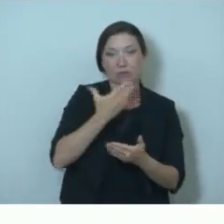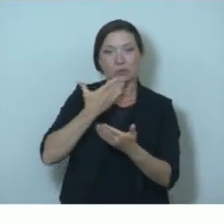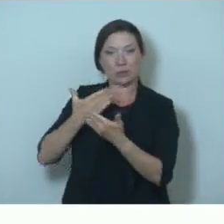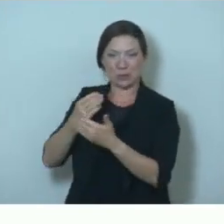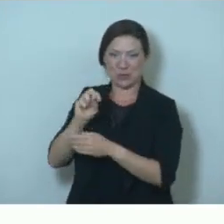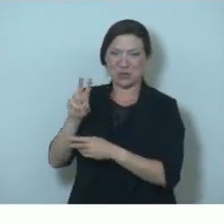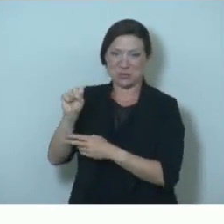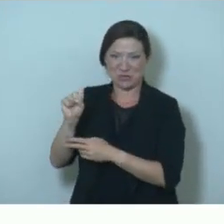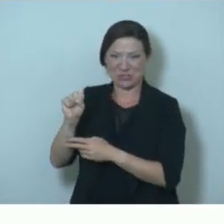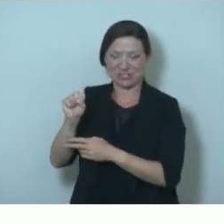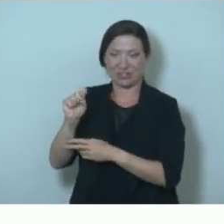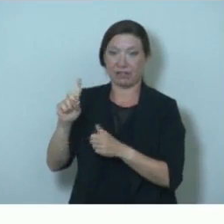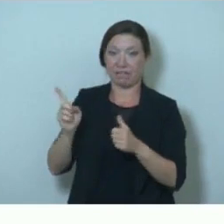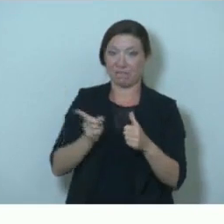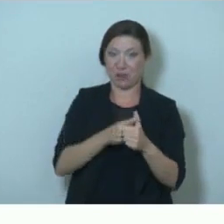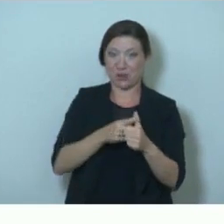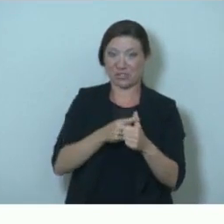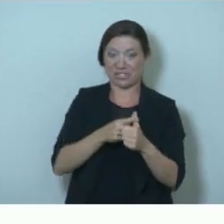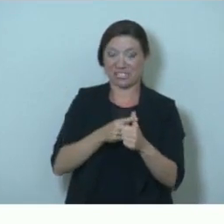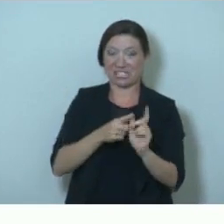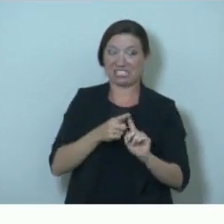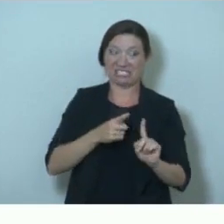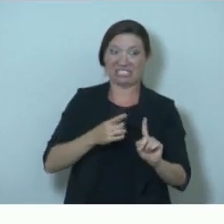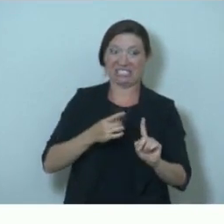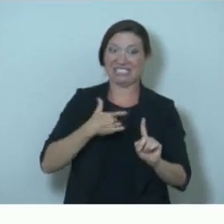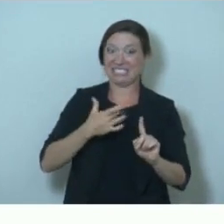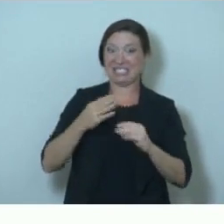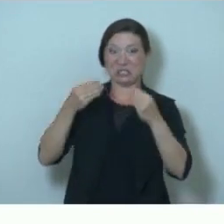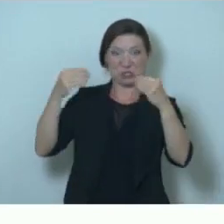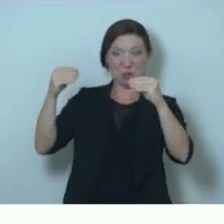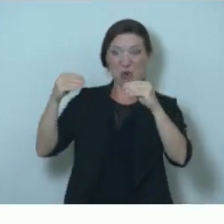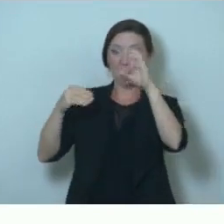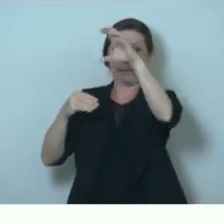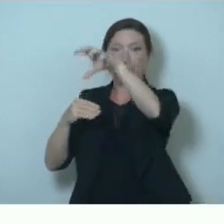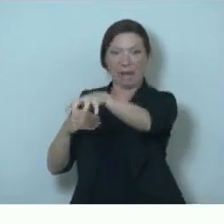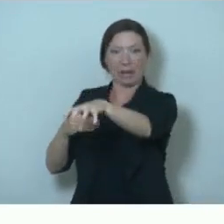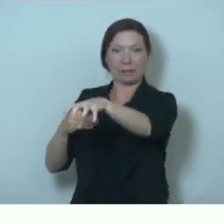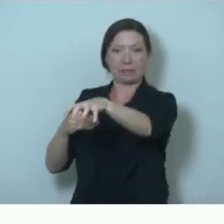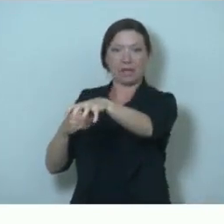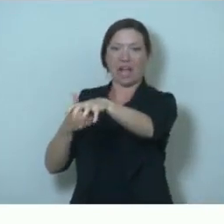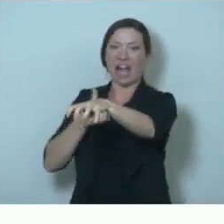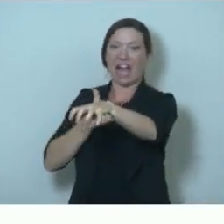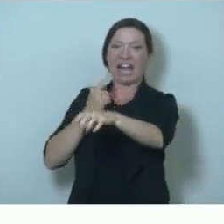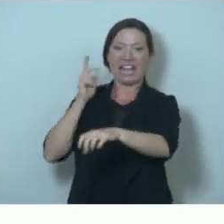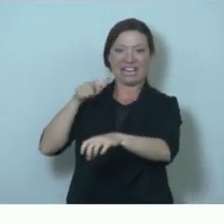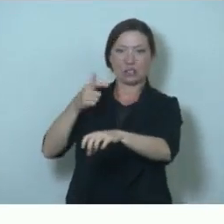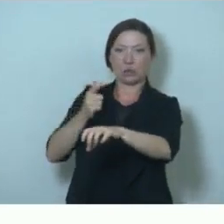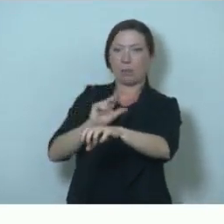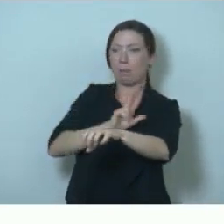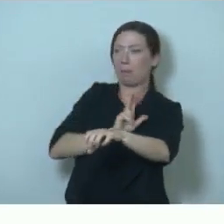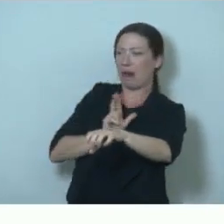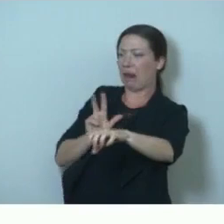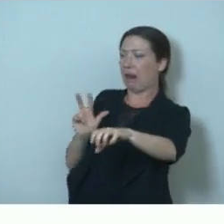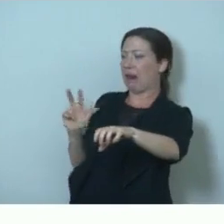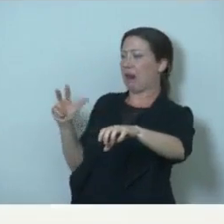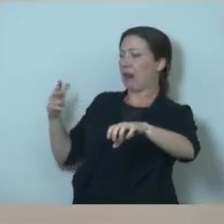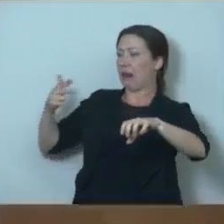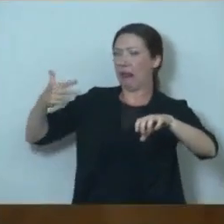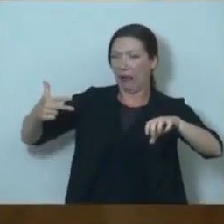BAD NEW AND GOOD NEWS HE FIRST BAD NEWS I PARKED IF YOU ARE THIS AWAY THAN THE DOOR THAT I EVER HAD. THE PARKING LOT WAS SO FULL.